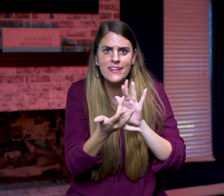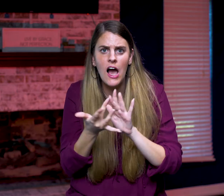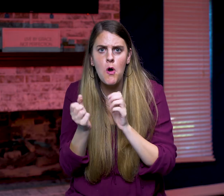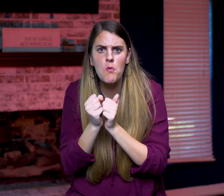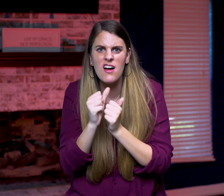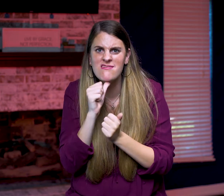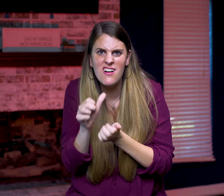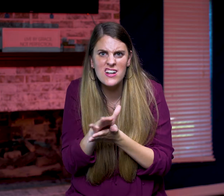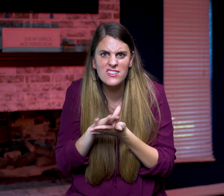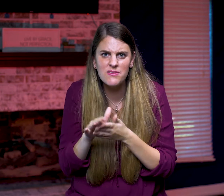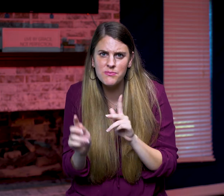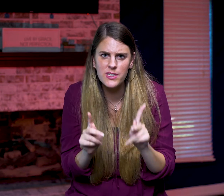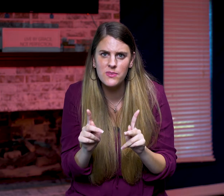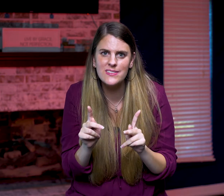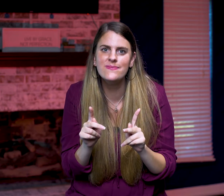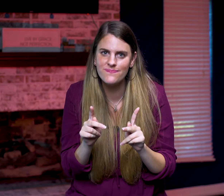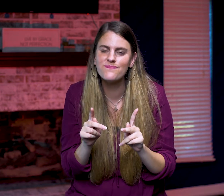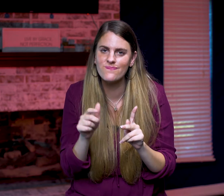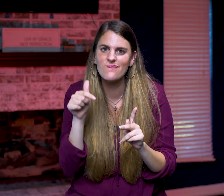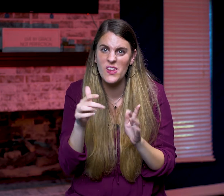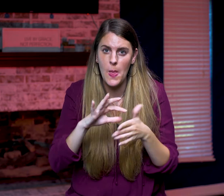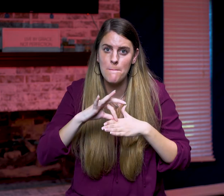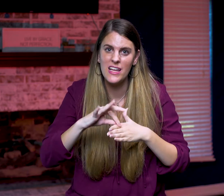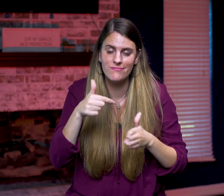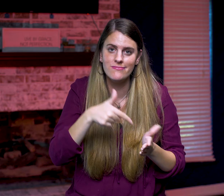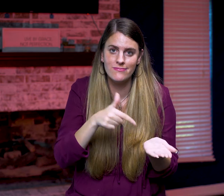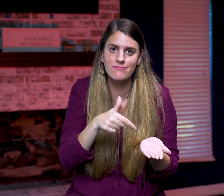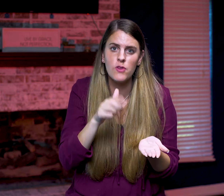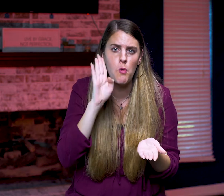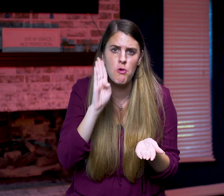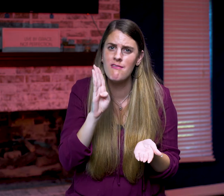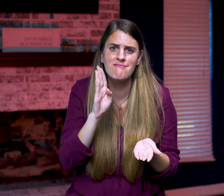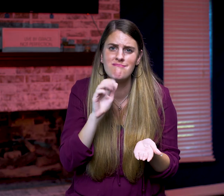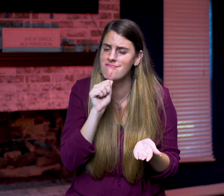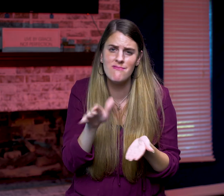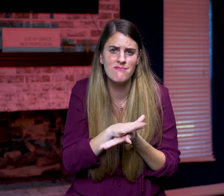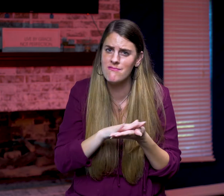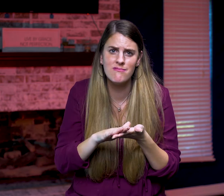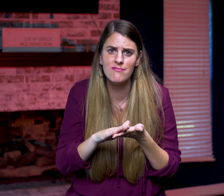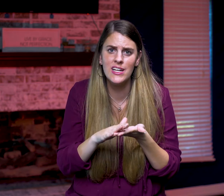with an unclean person would make it unclean,